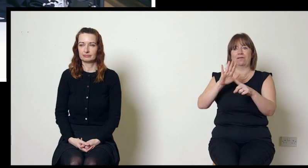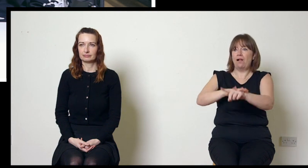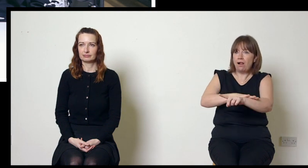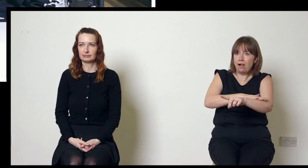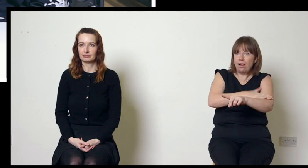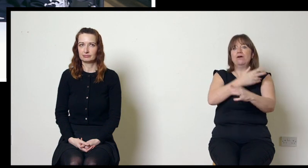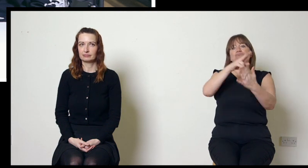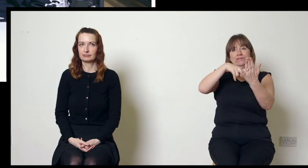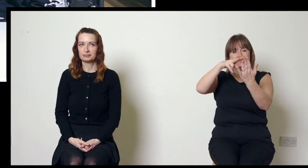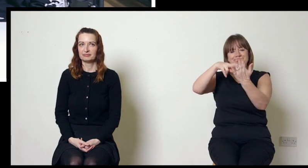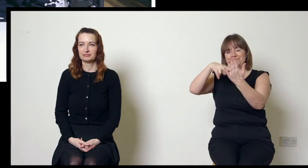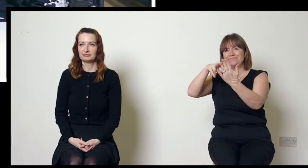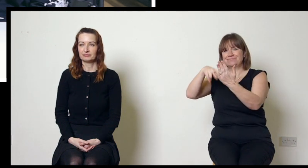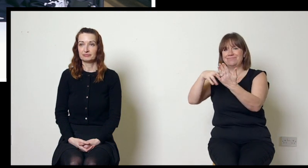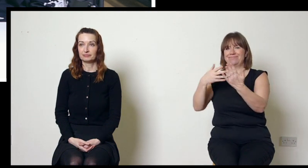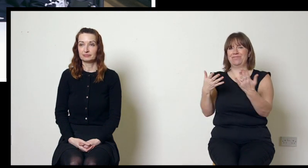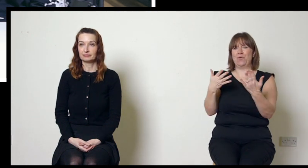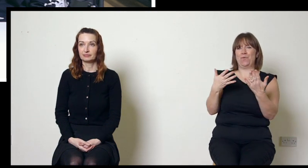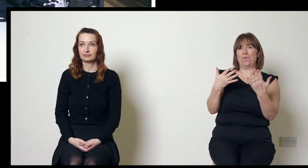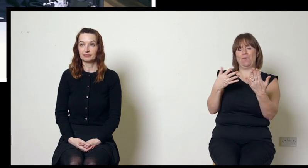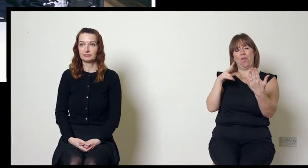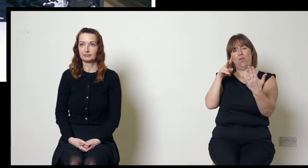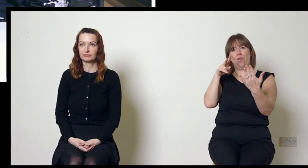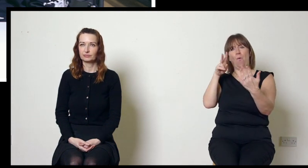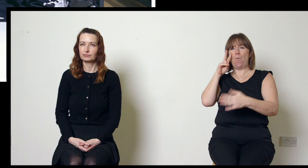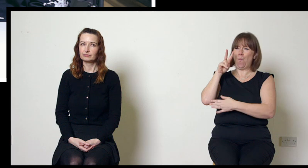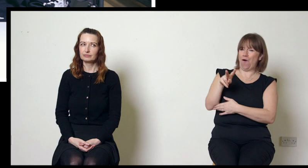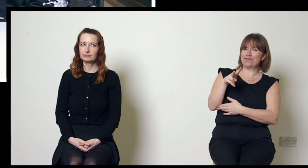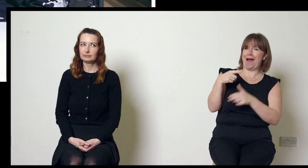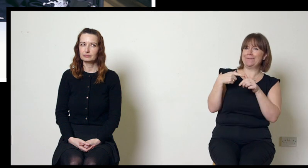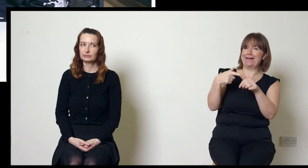Okay. But to watch applications and to listen to them, I find I absorb them in a different way.